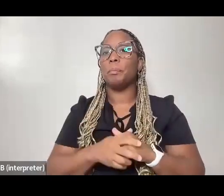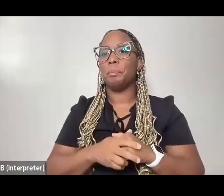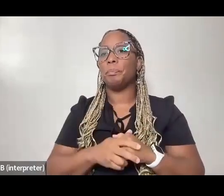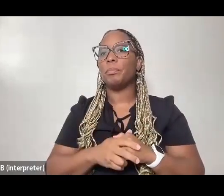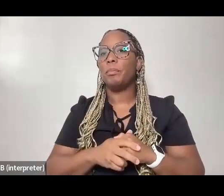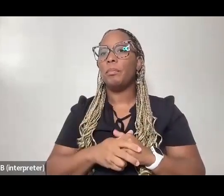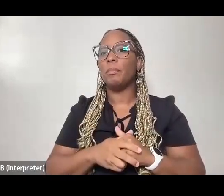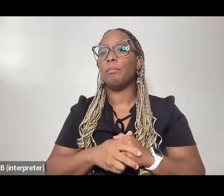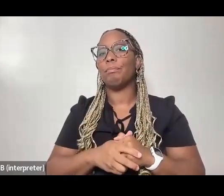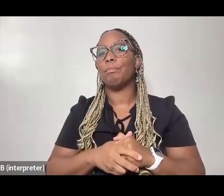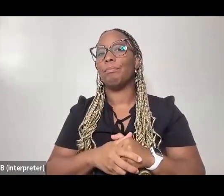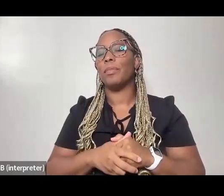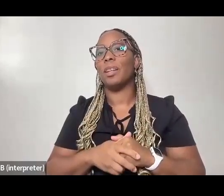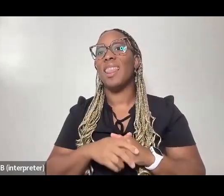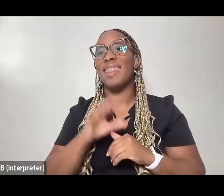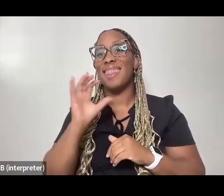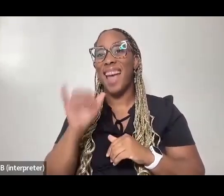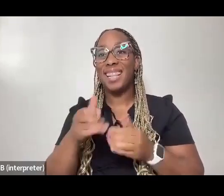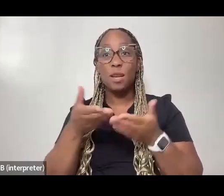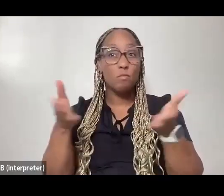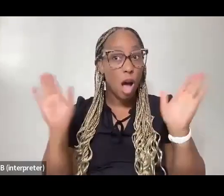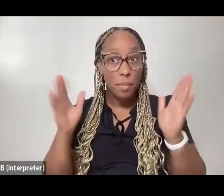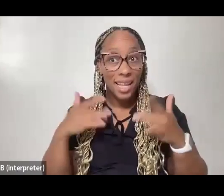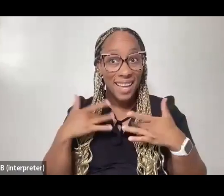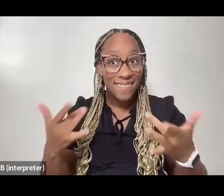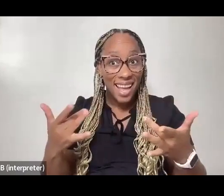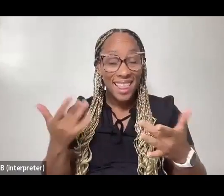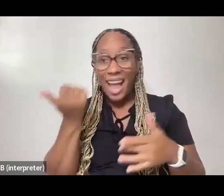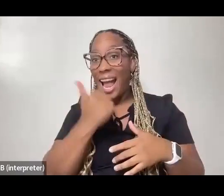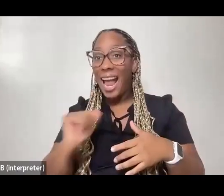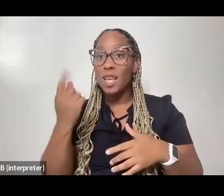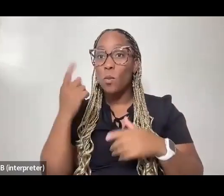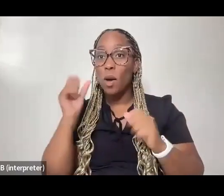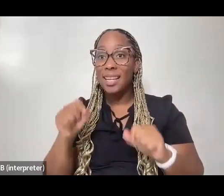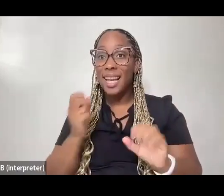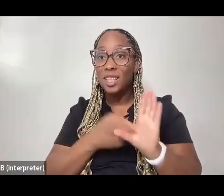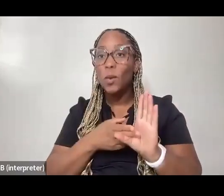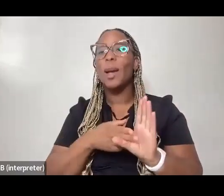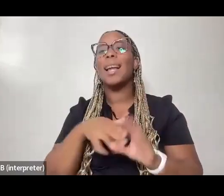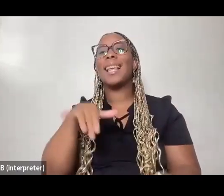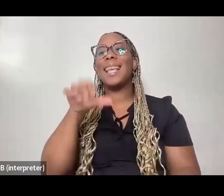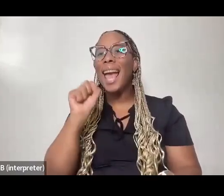is a big public event that just anybody can join, yes, please